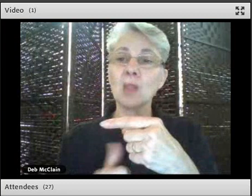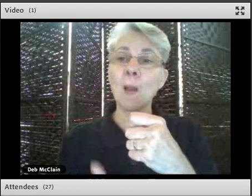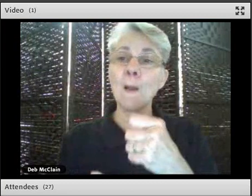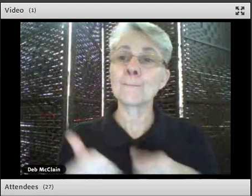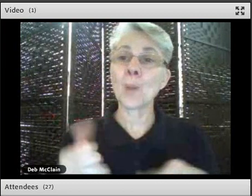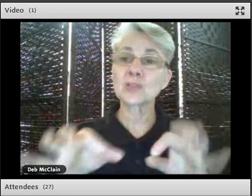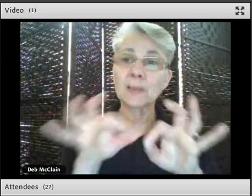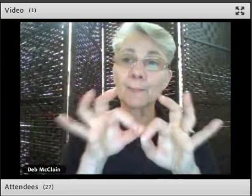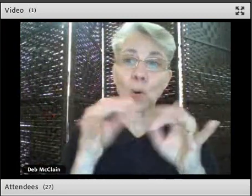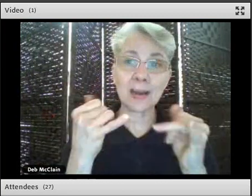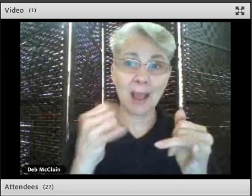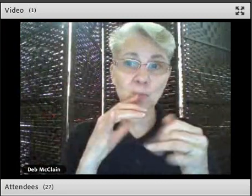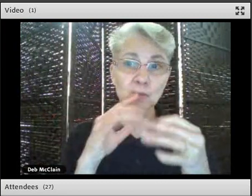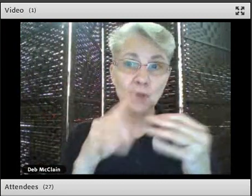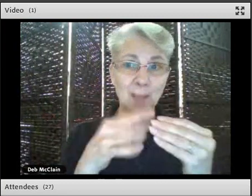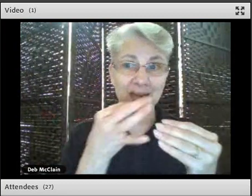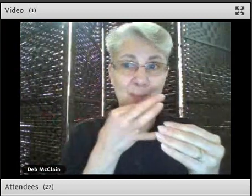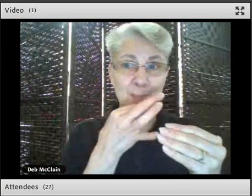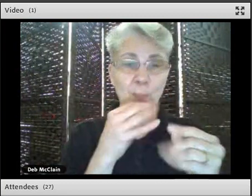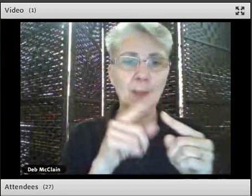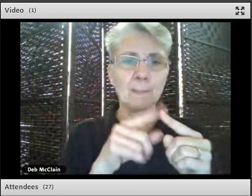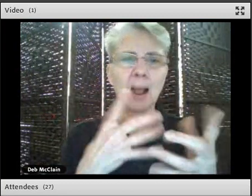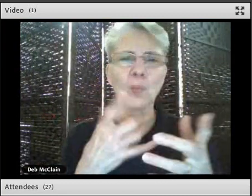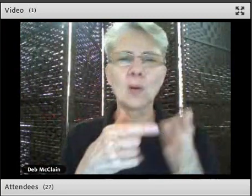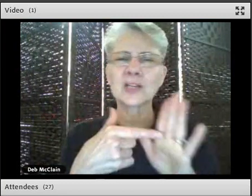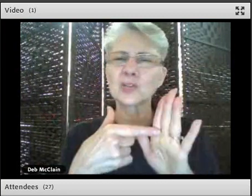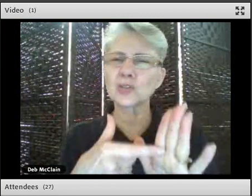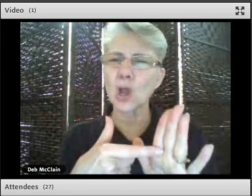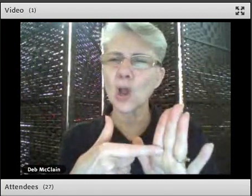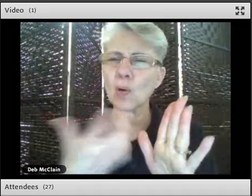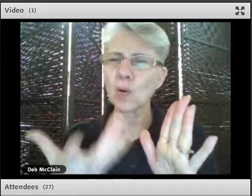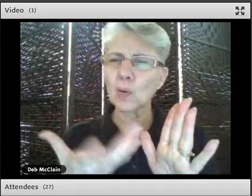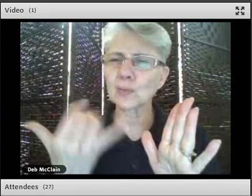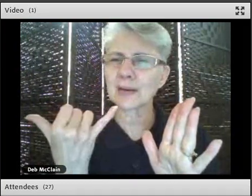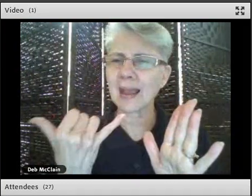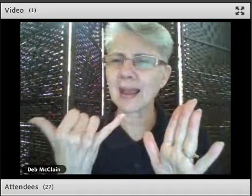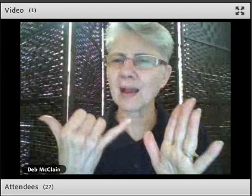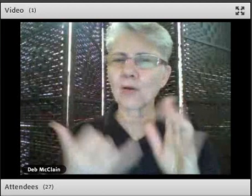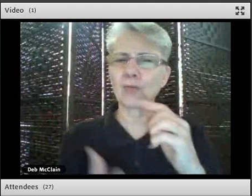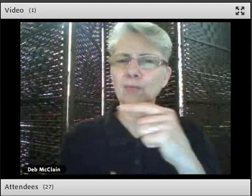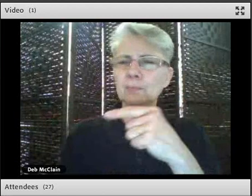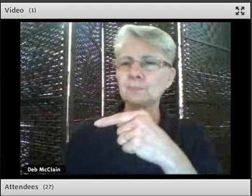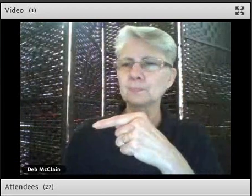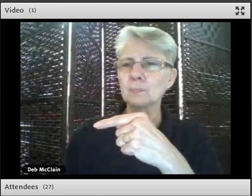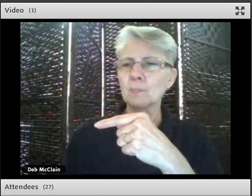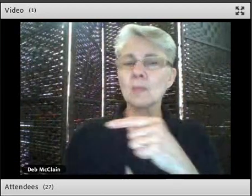is on these audio discs, just beneath the logo for compact disc,